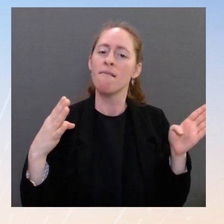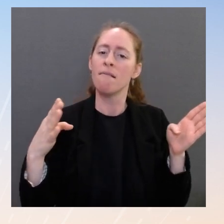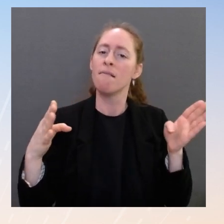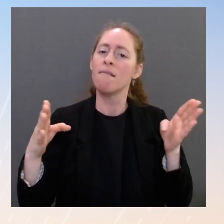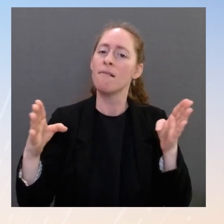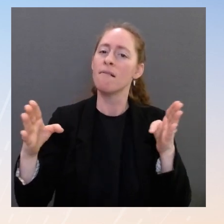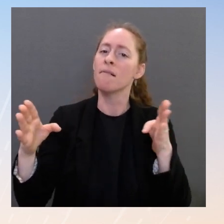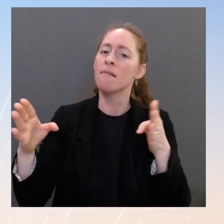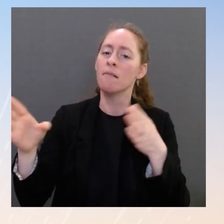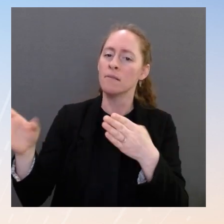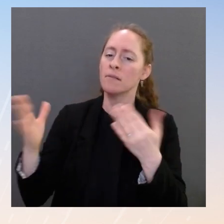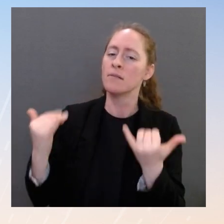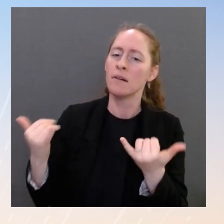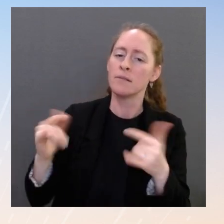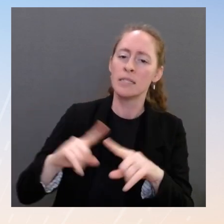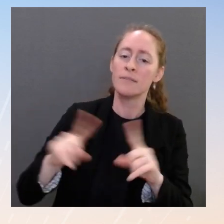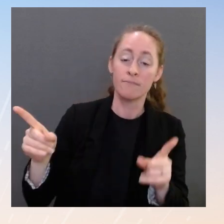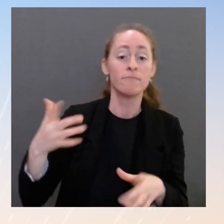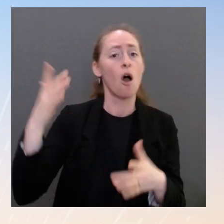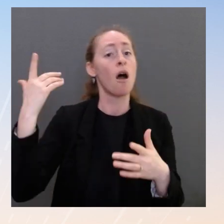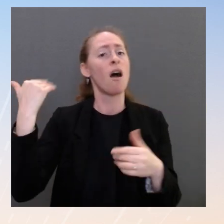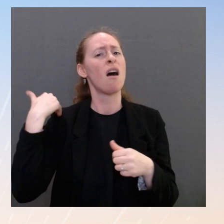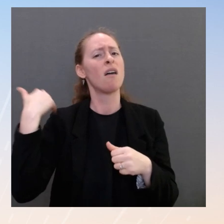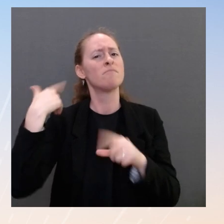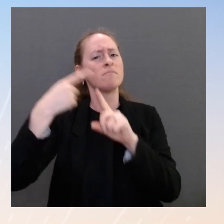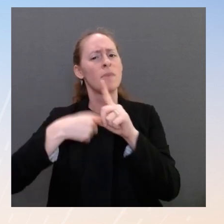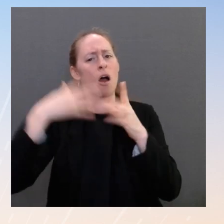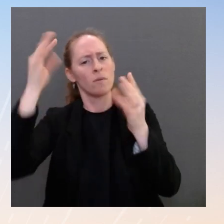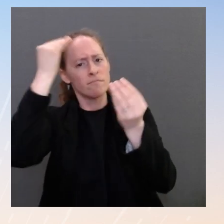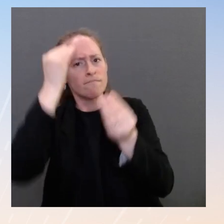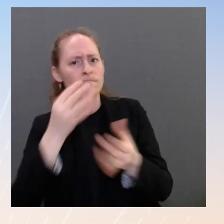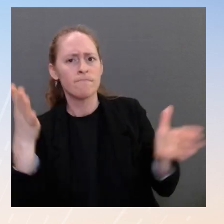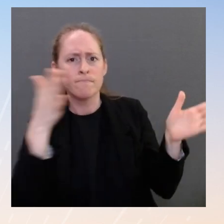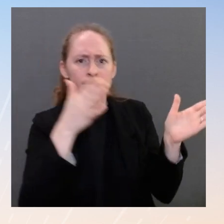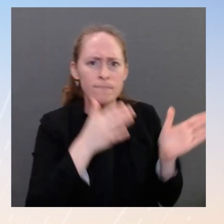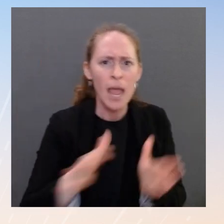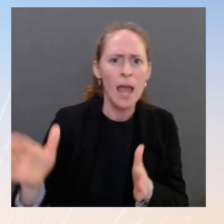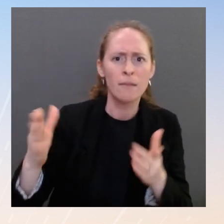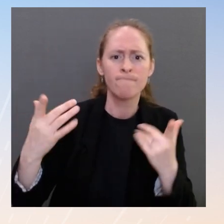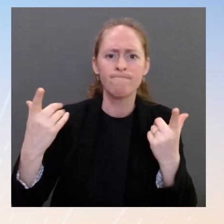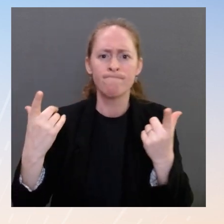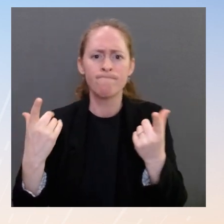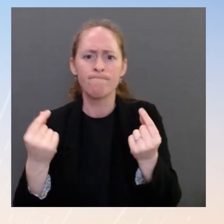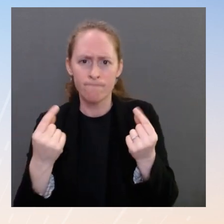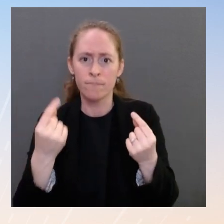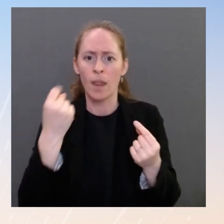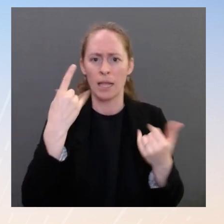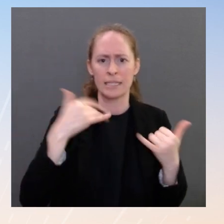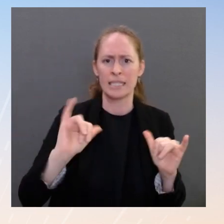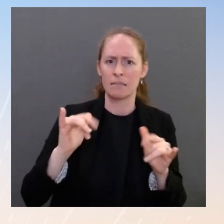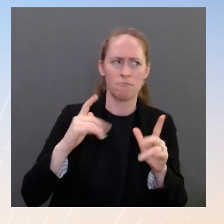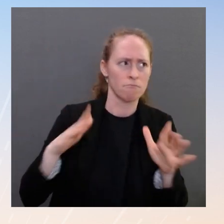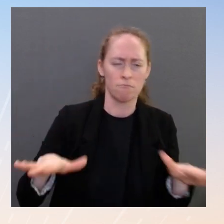for how we can move forward safely while staying on our front foot against COVID. As he pointed out, nationwide, cases are relatively low --